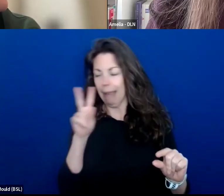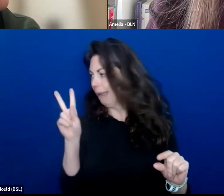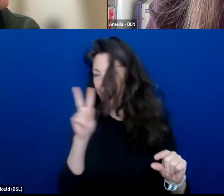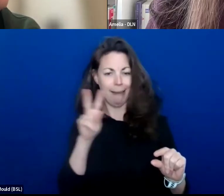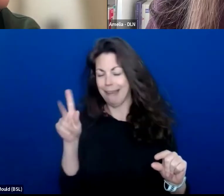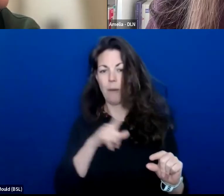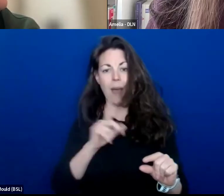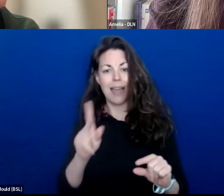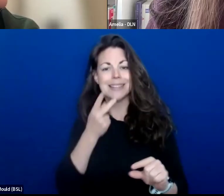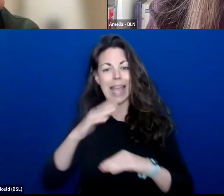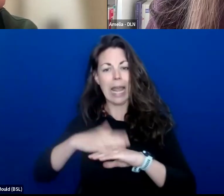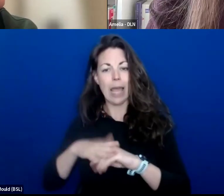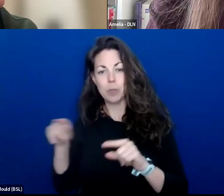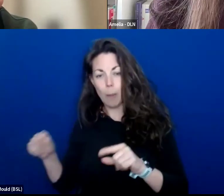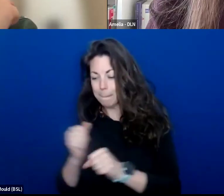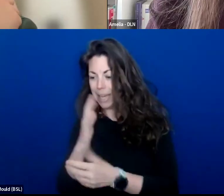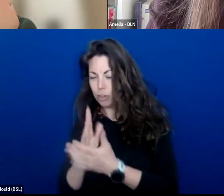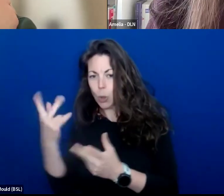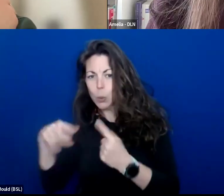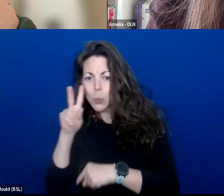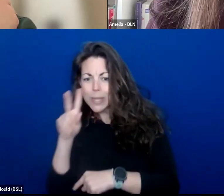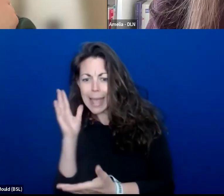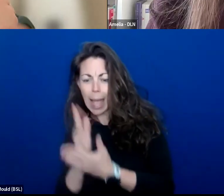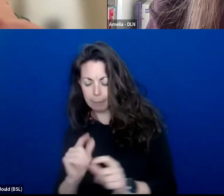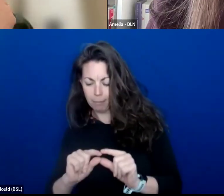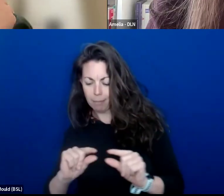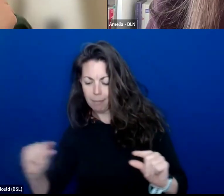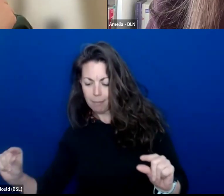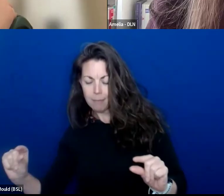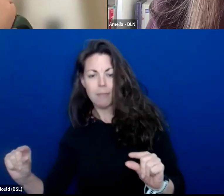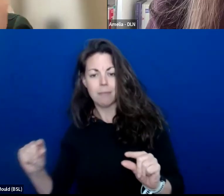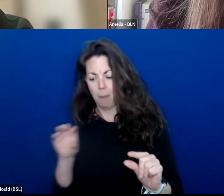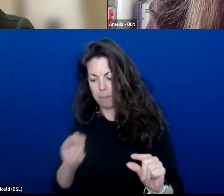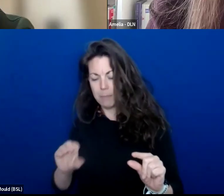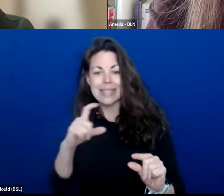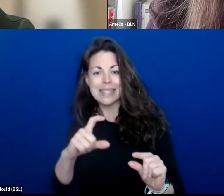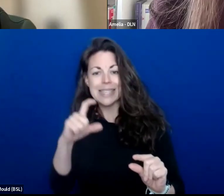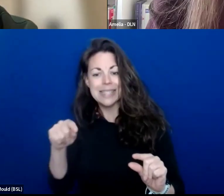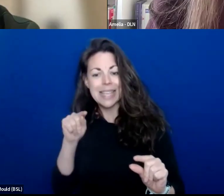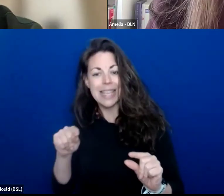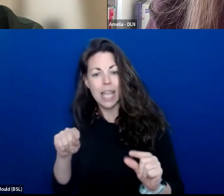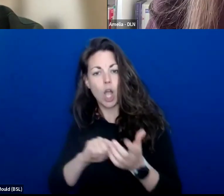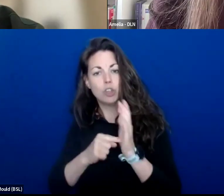But there'll be a small kind of rectangular box at the bottom of your screen that says CC in it, and it says Show Captions underneath. If you press that,